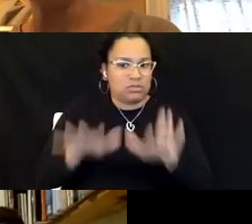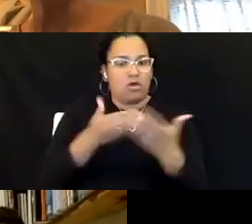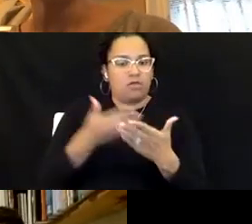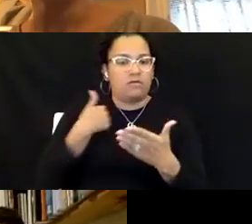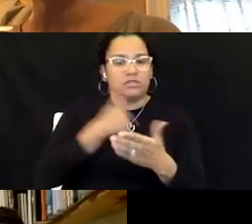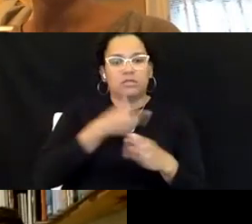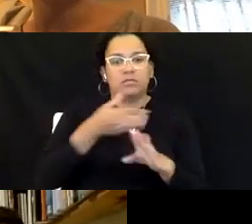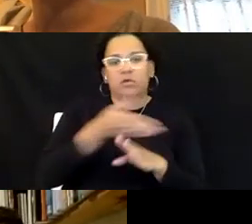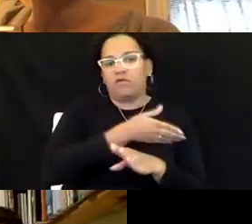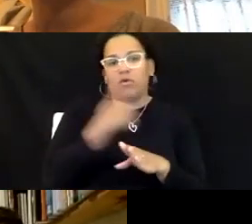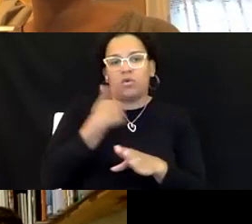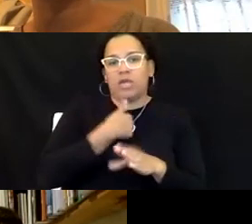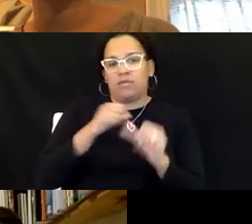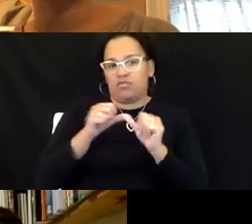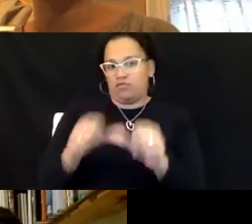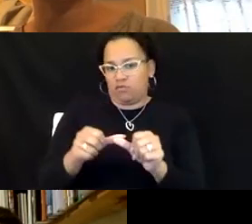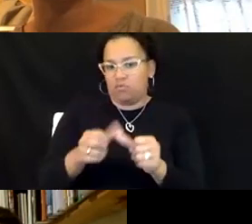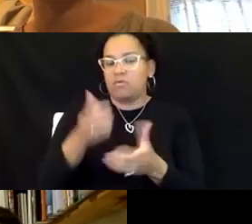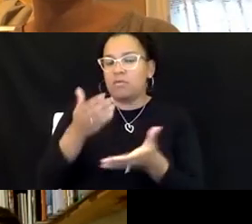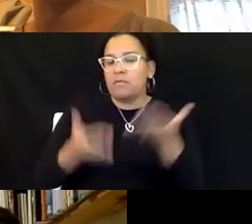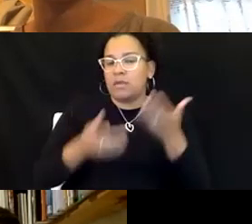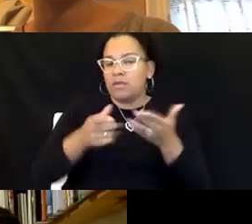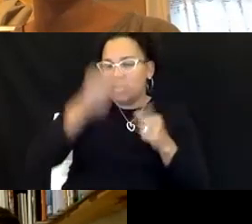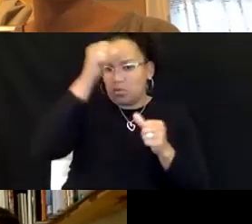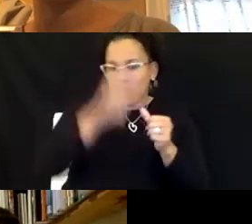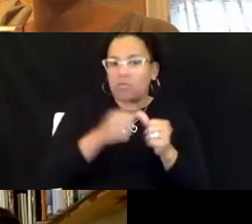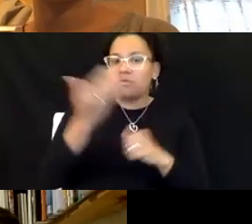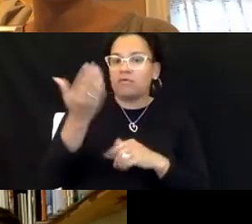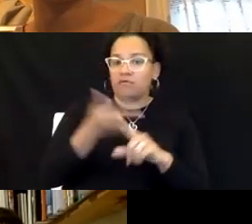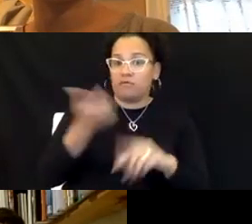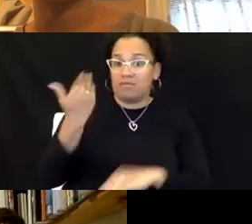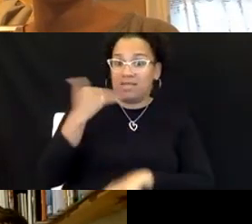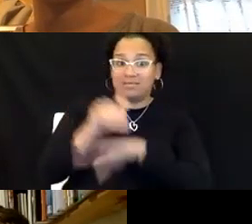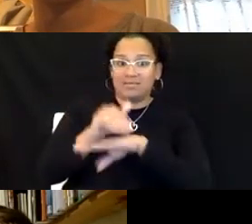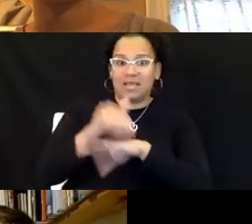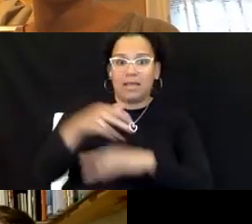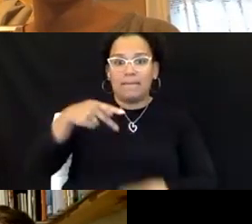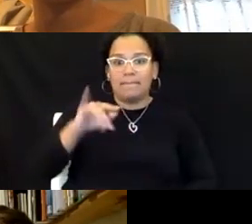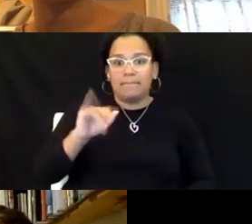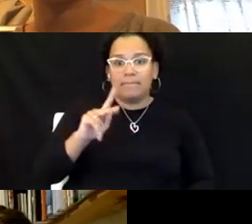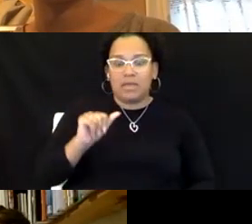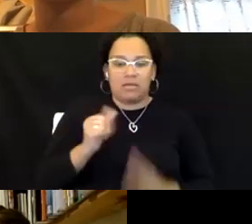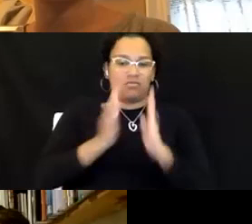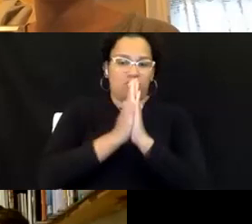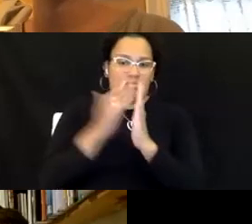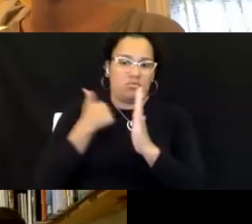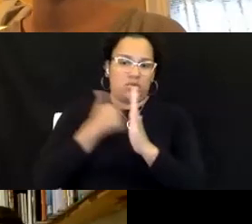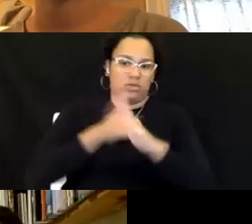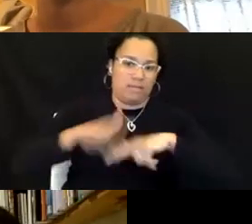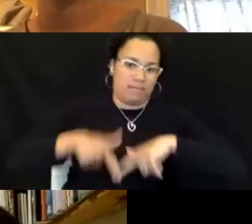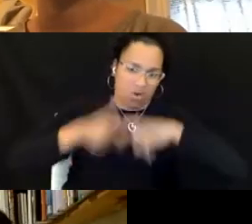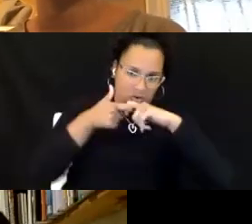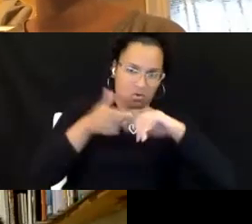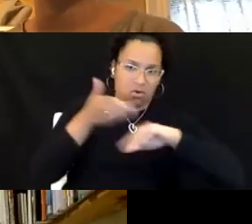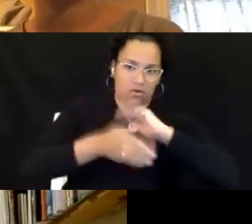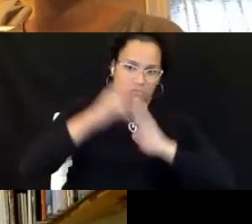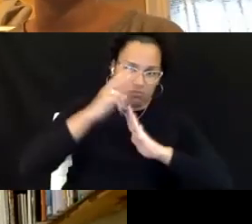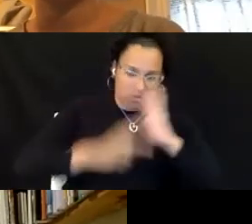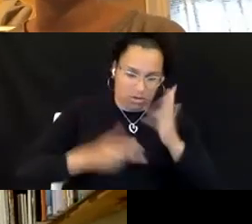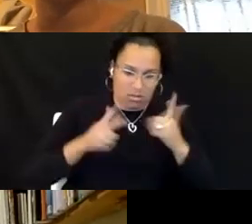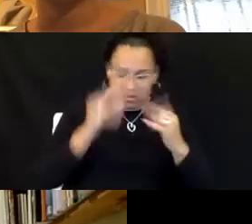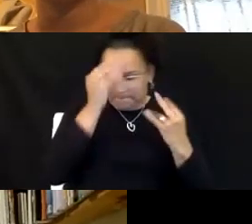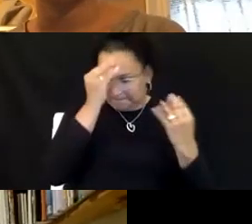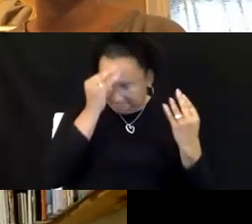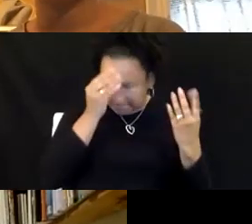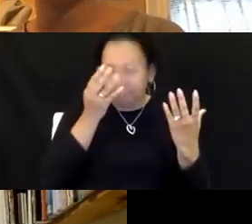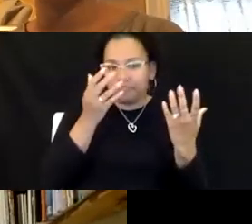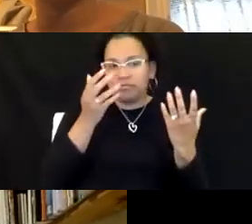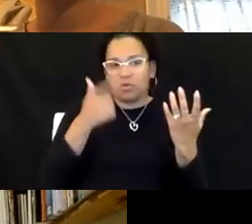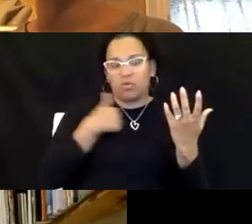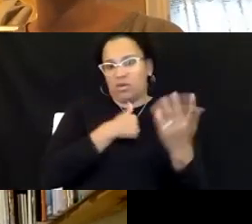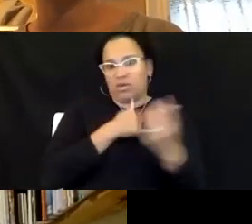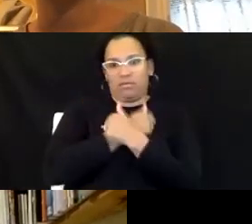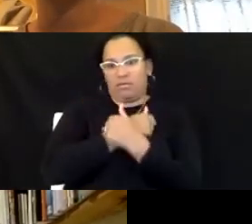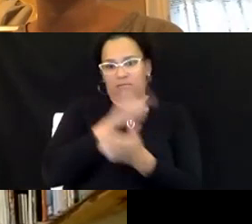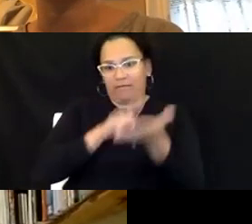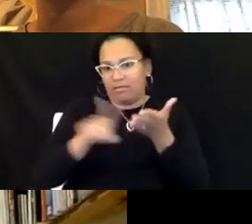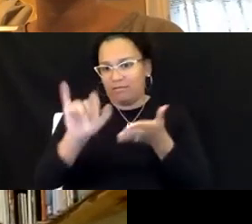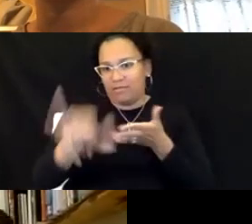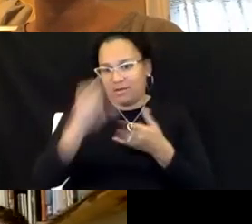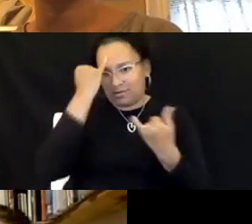Tonya Suther: You may recall from last night's reading pinko have suggested that we pause between the readings give it a little you know give it a little bit of time and we fell in love with that idea so i'd like to try that tonight.